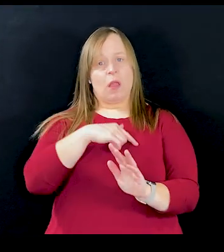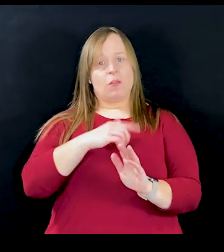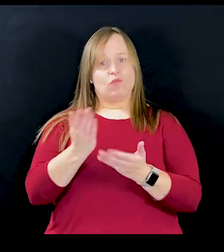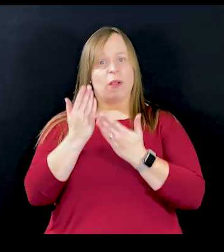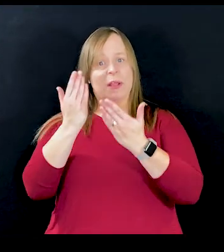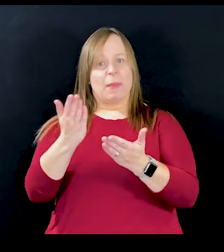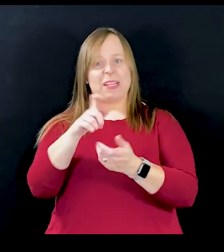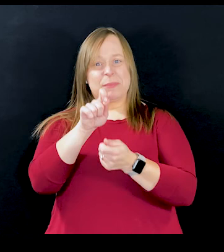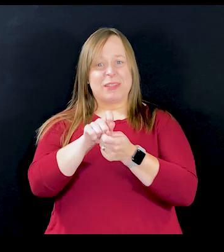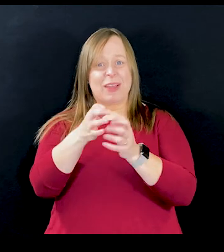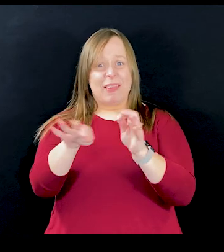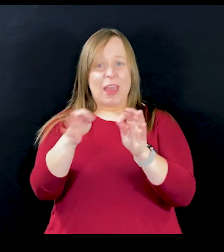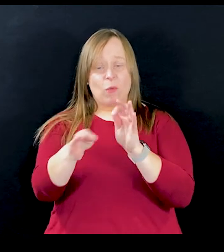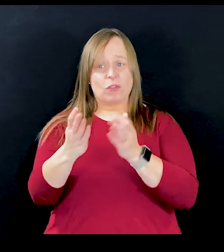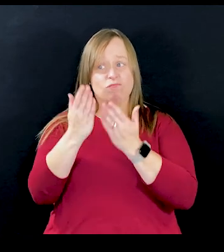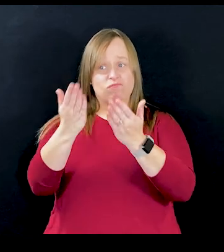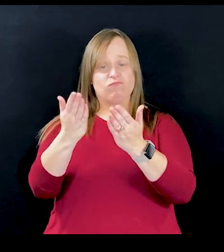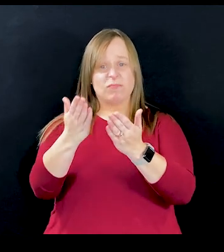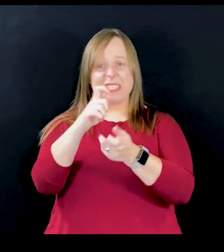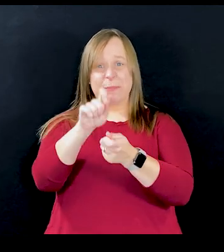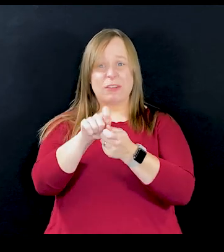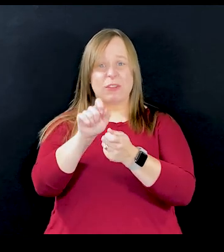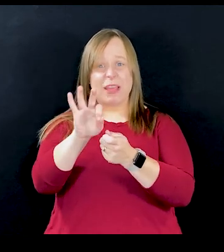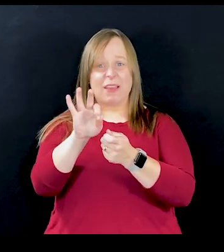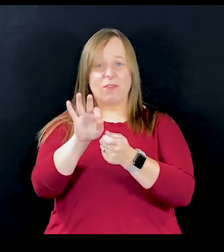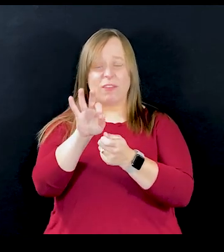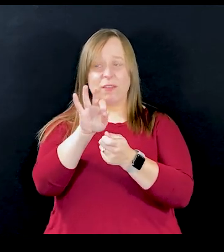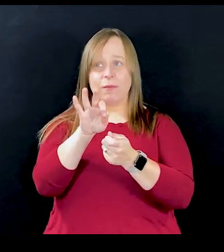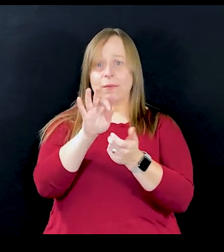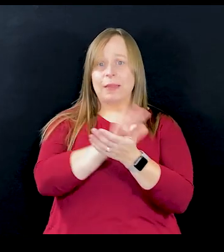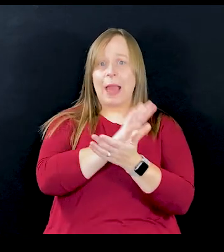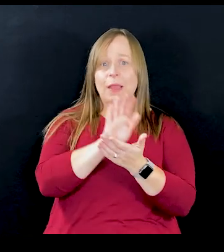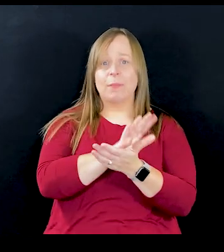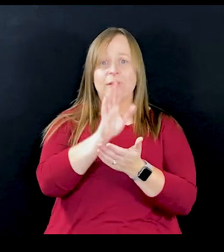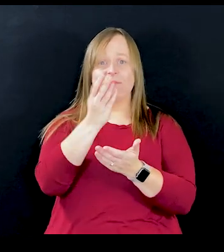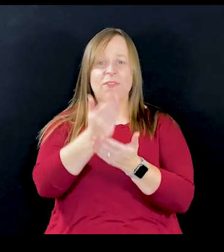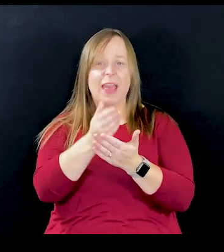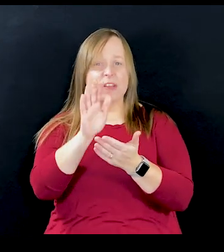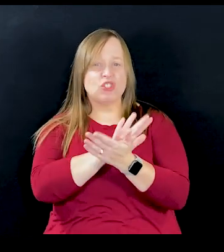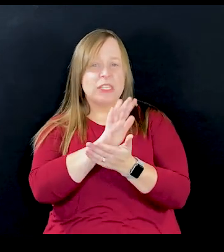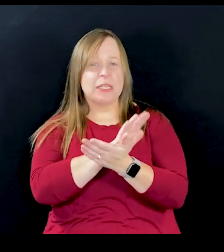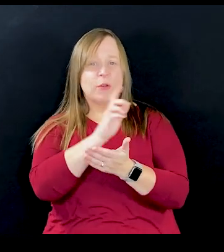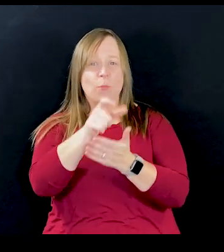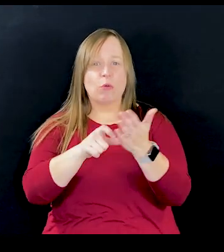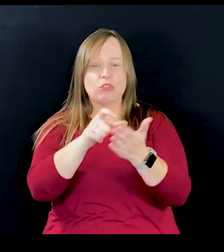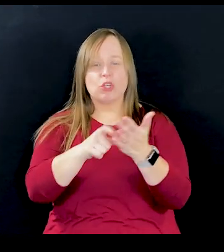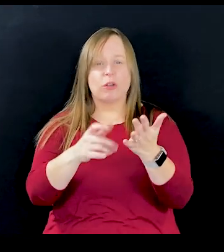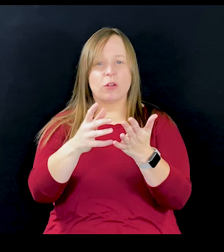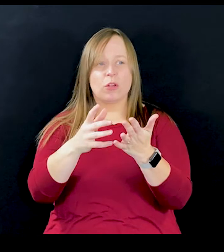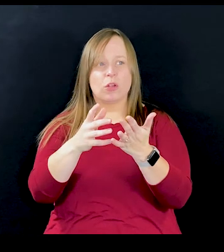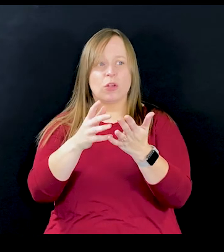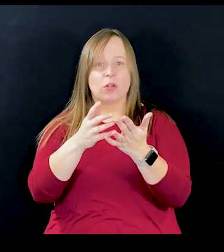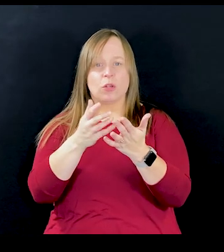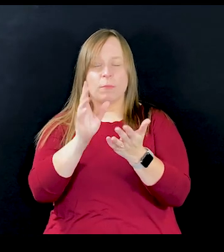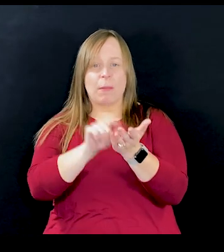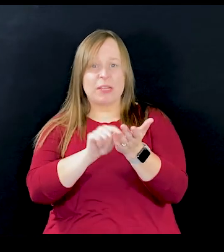and recommend specific language, especially if they have certain fact sheet, or certain brochure or other publications that they've already